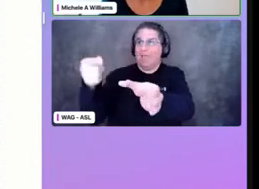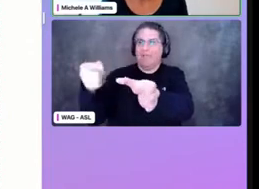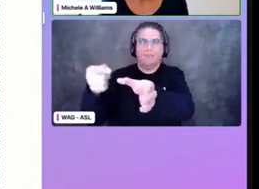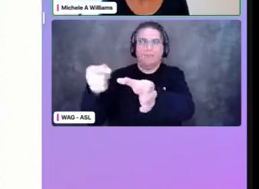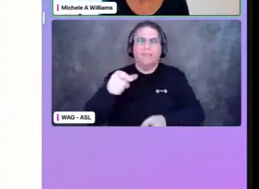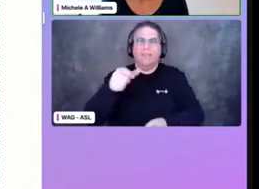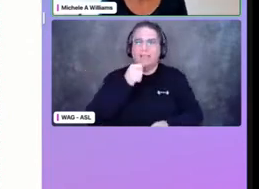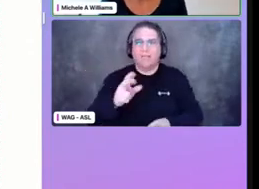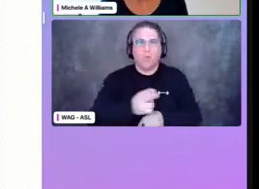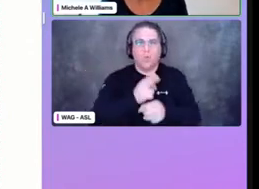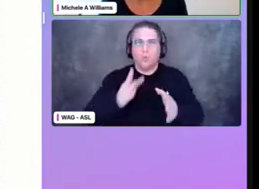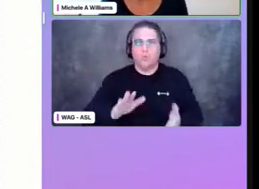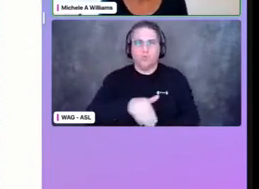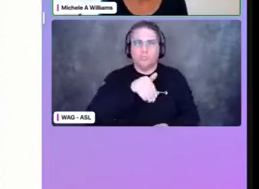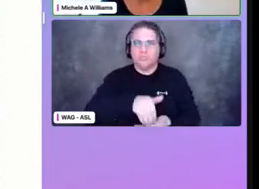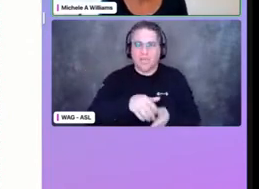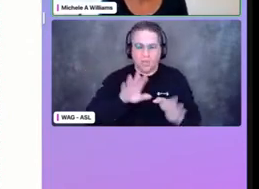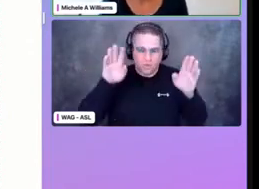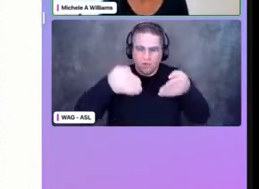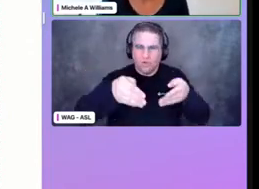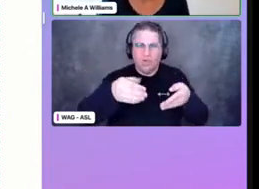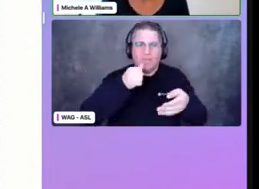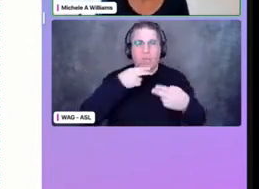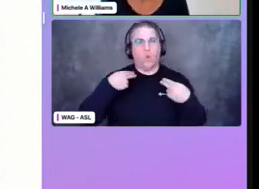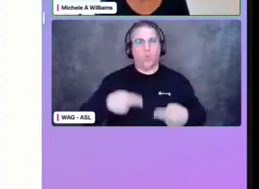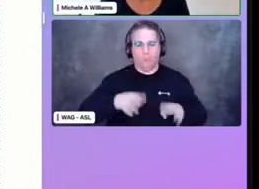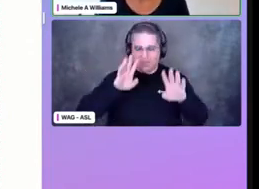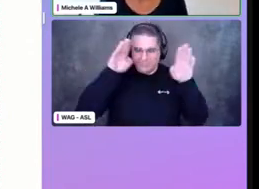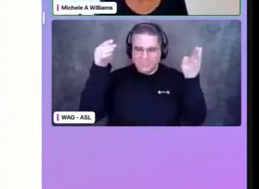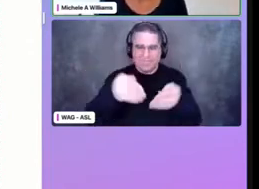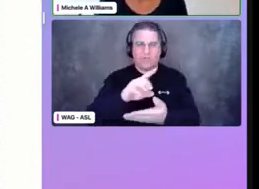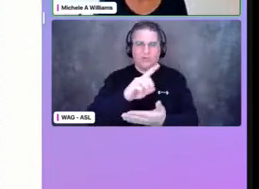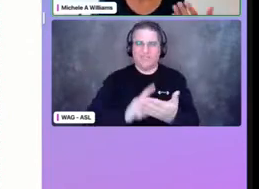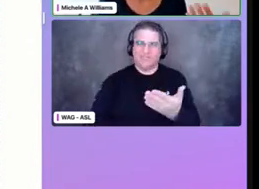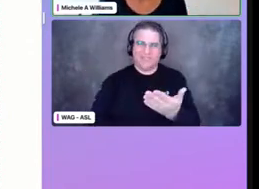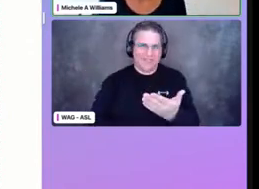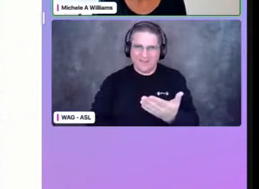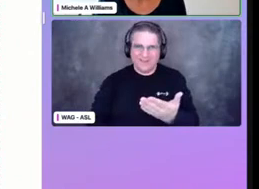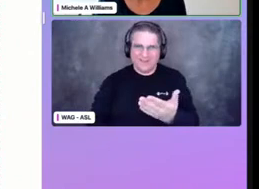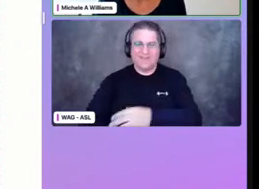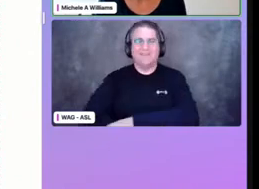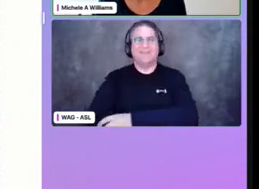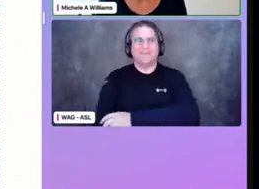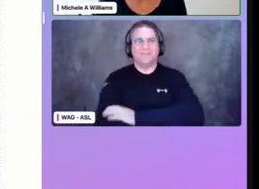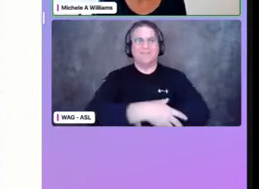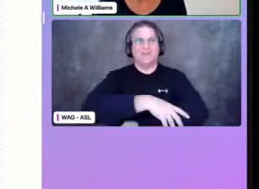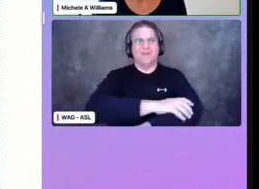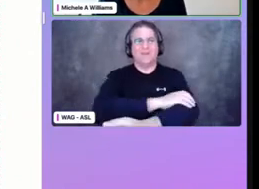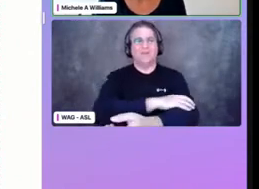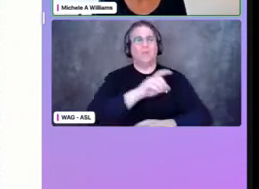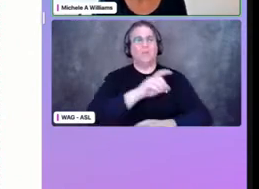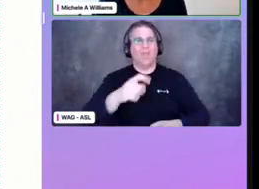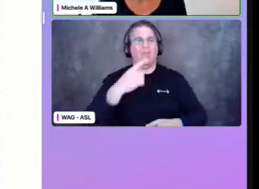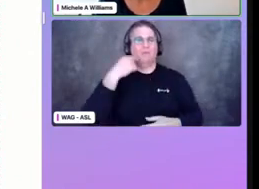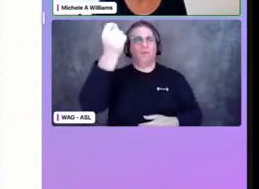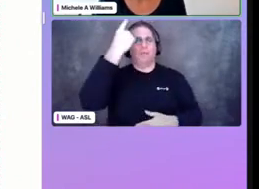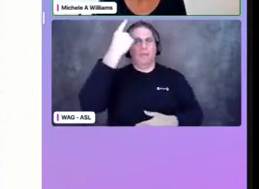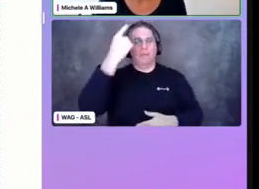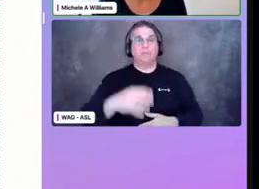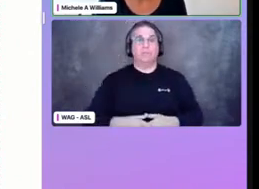present it someone and say we've got it right didn't we? That's not user centered, that's not